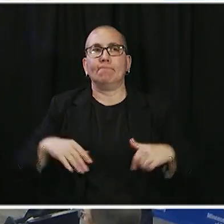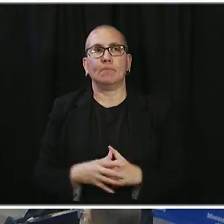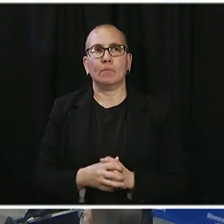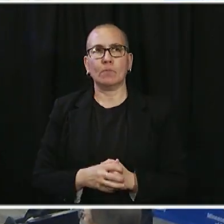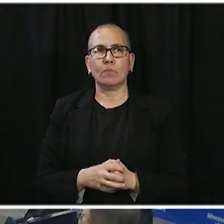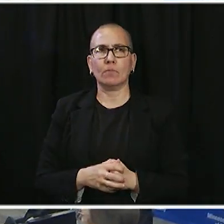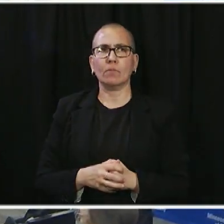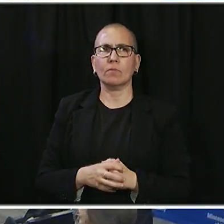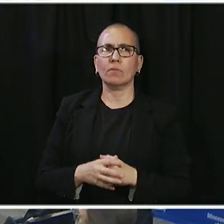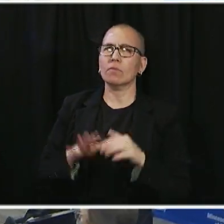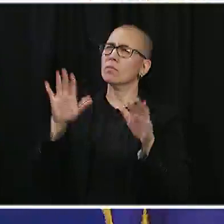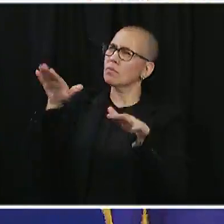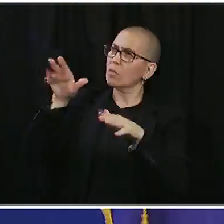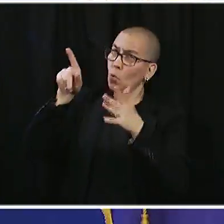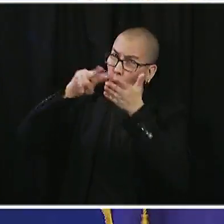WE'RE NOT IN THE STAGE OF GAMES BEING PART OF THIS.